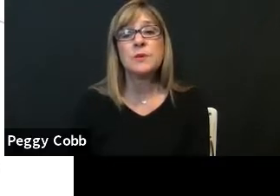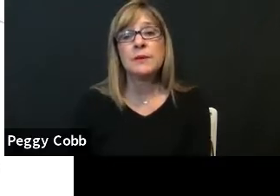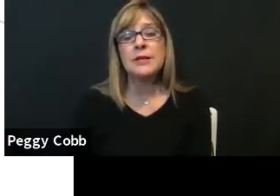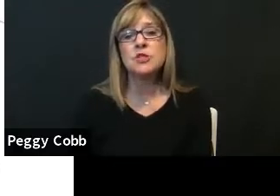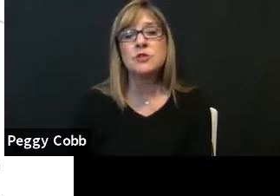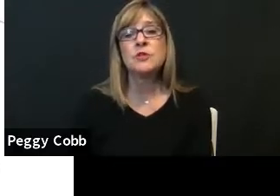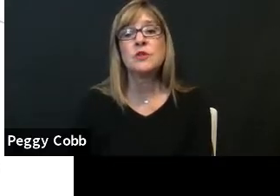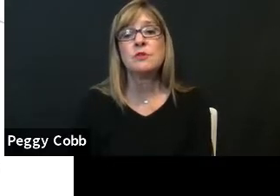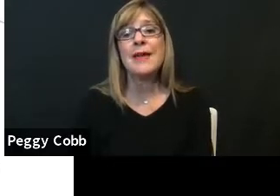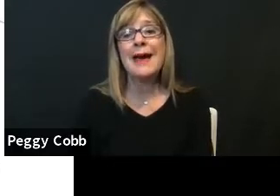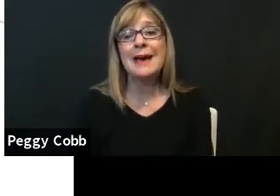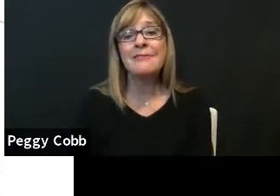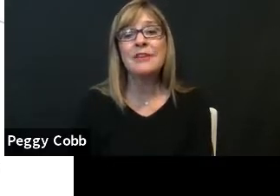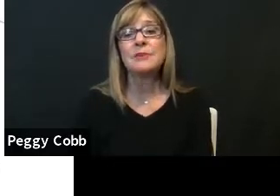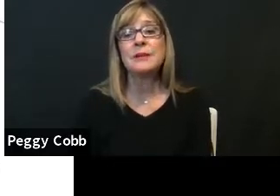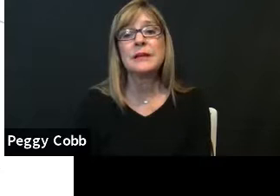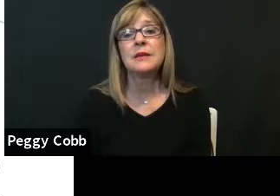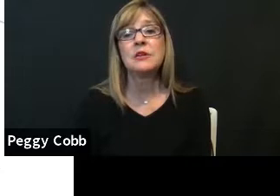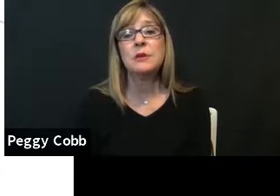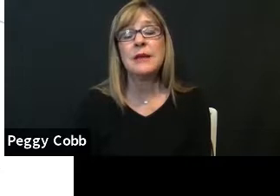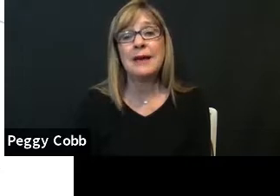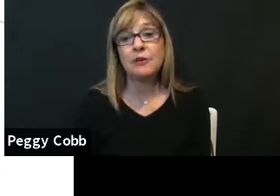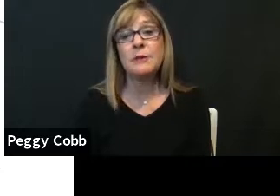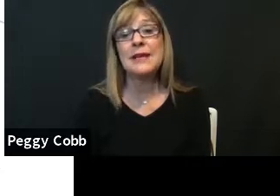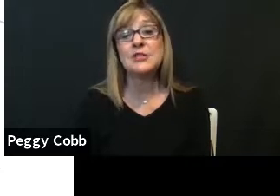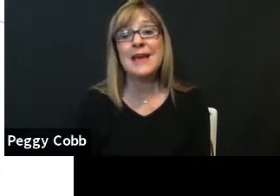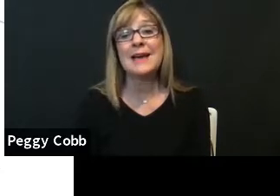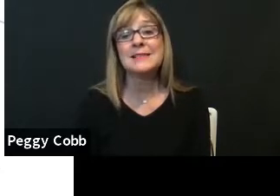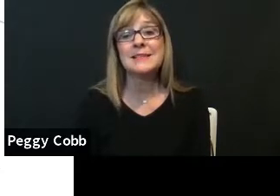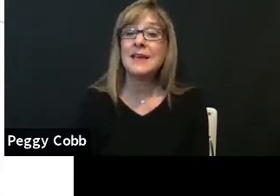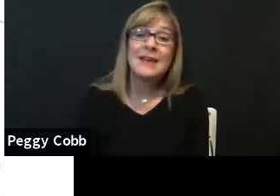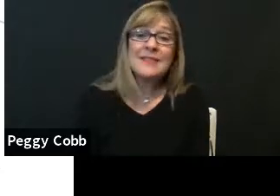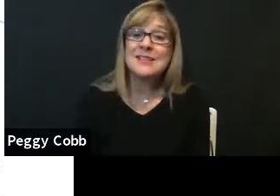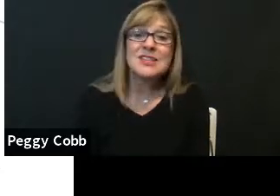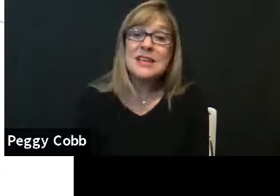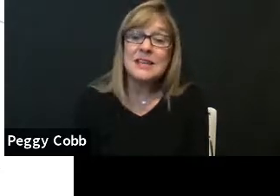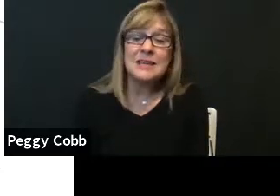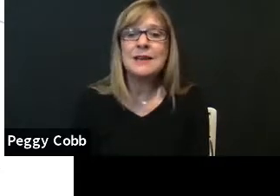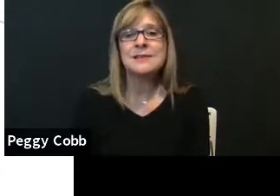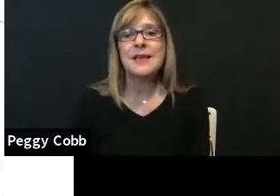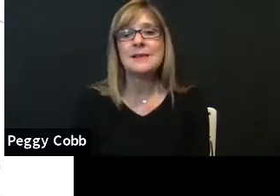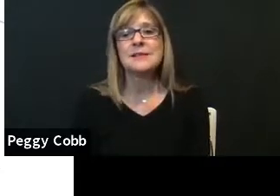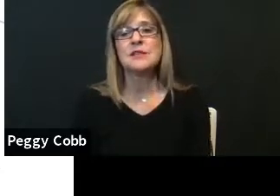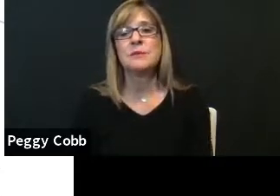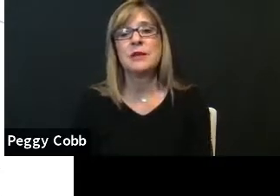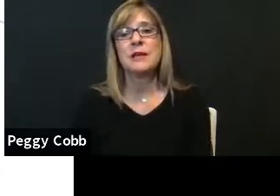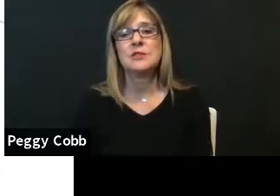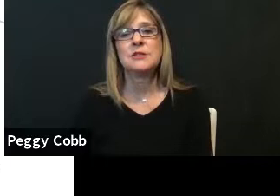we wanna make sure that the youth have the ability to have communication access. That's the key is access to communication